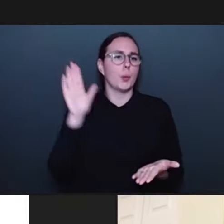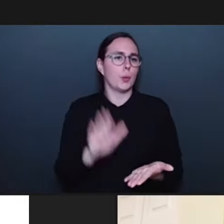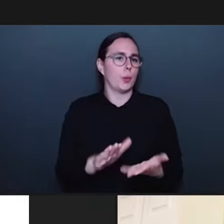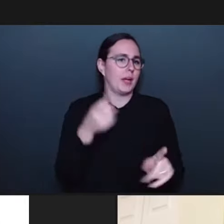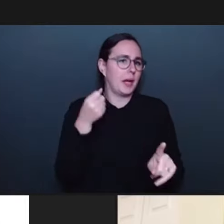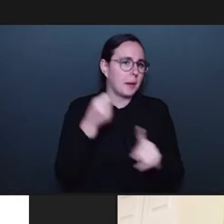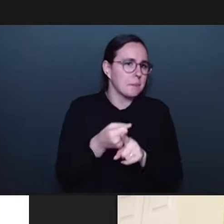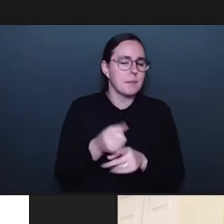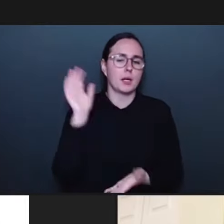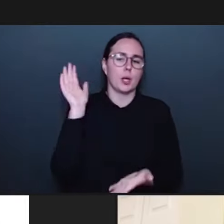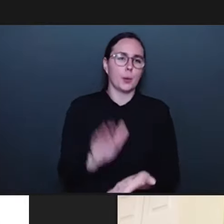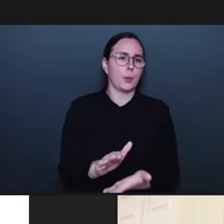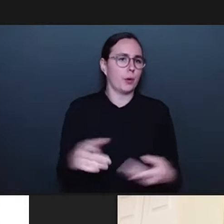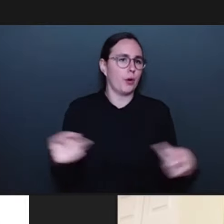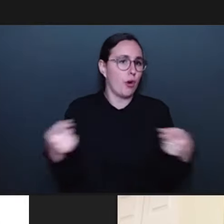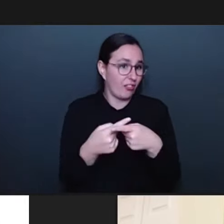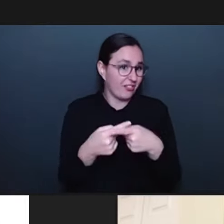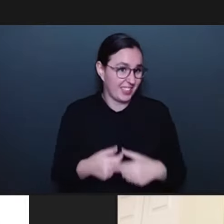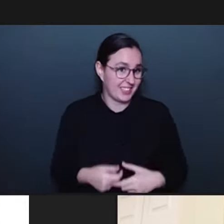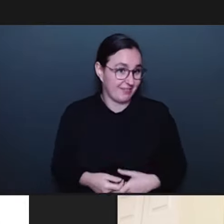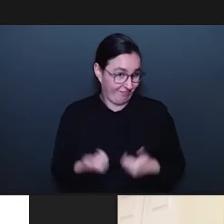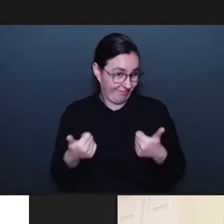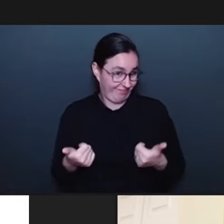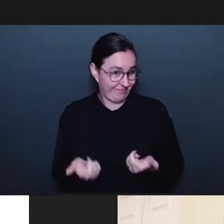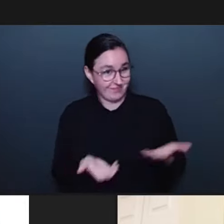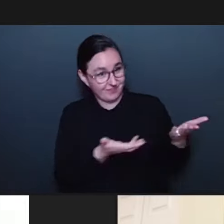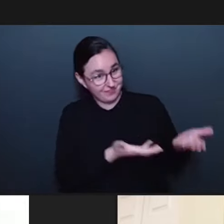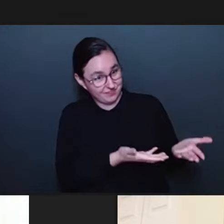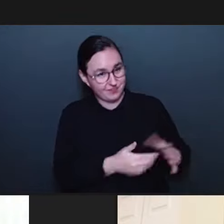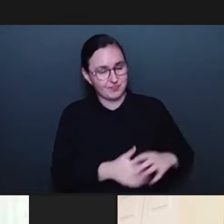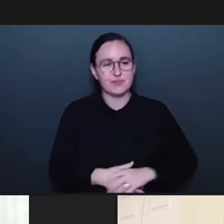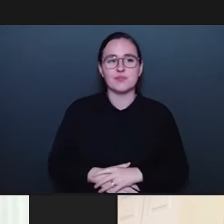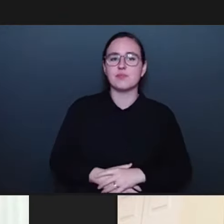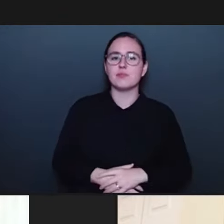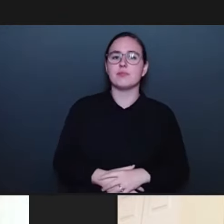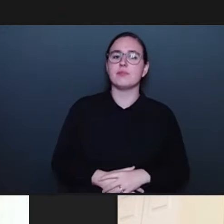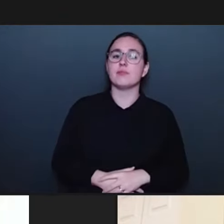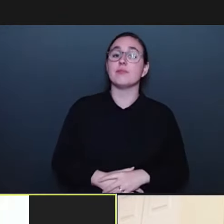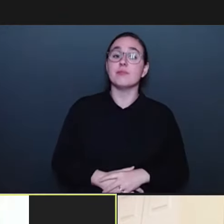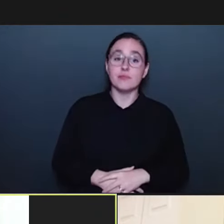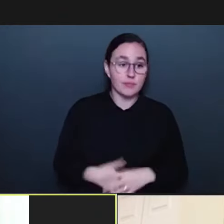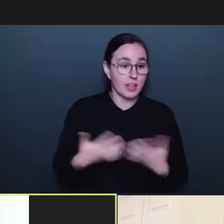[Srujani Shrawne] Thank you. Thank you. Over to you Amina. [Amina Bintaleb]